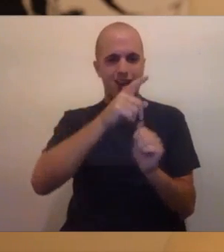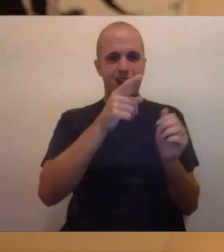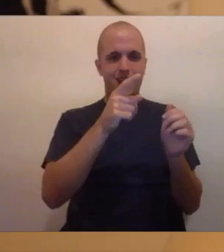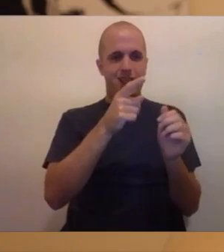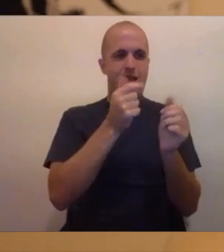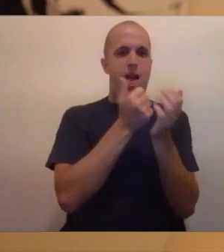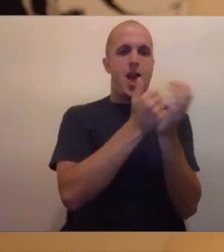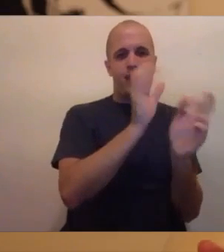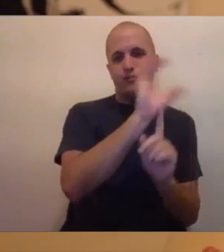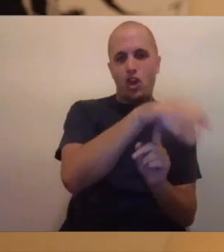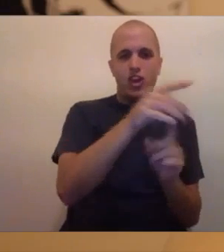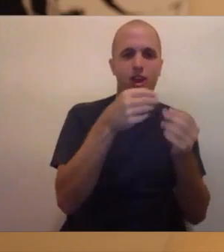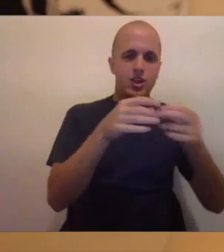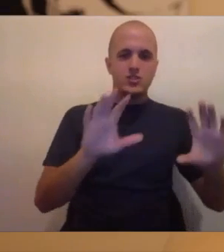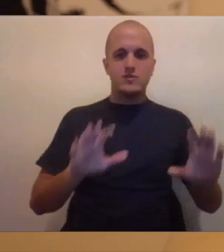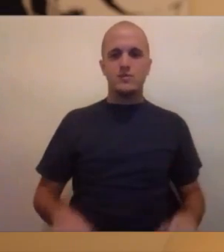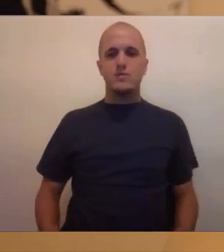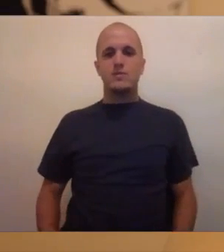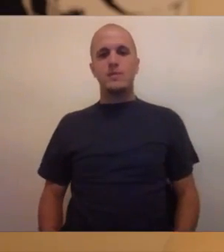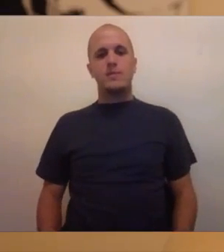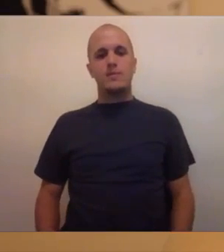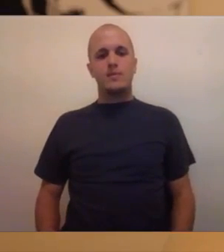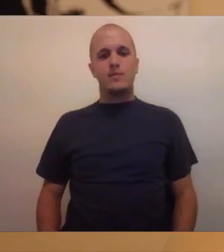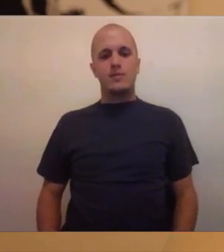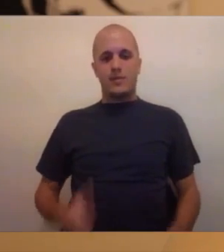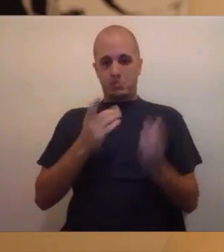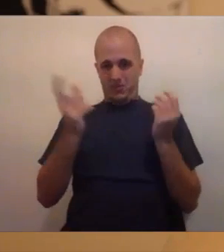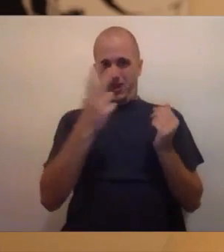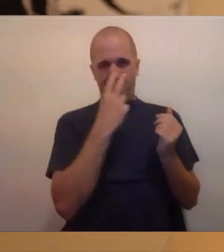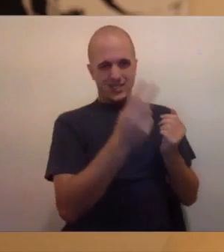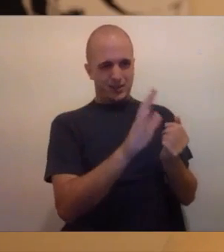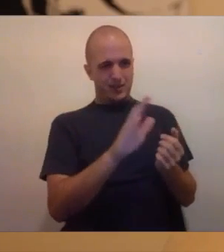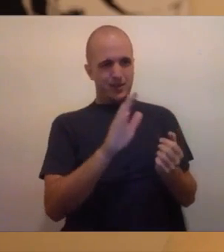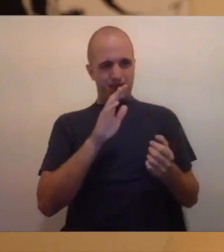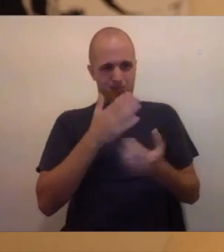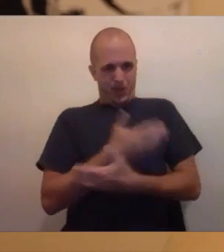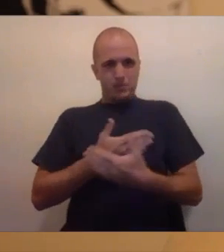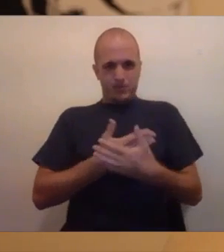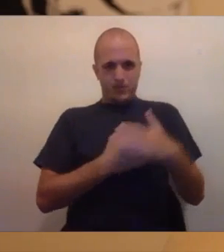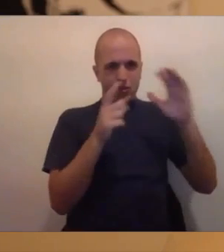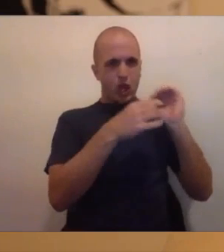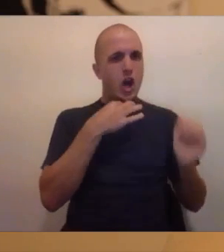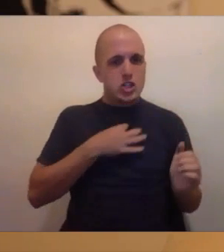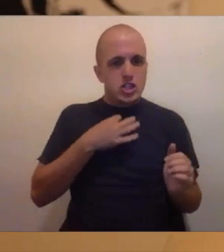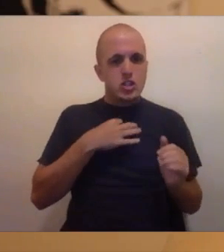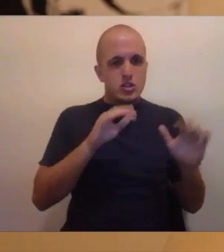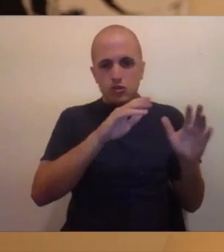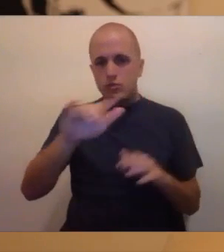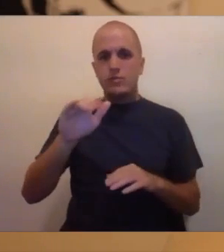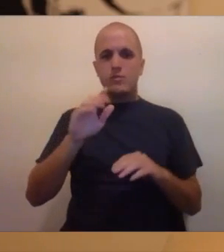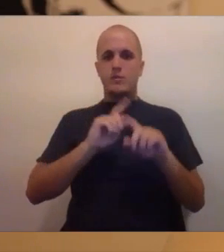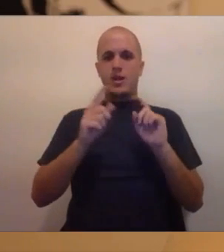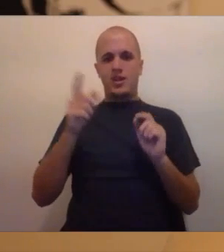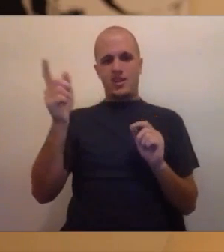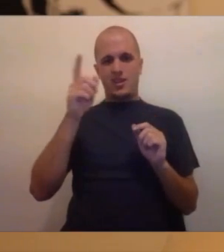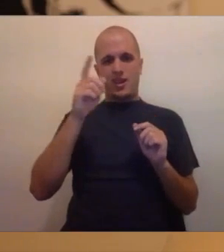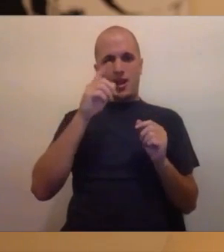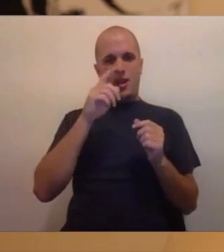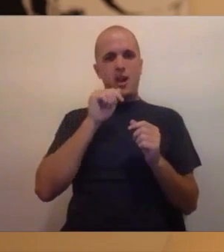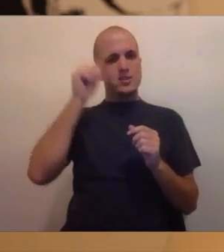own babies. They cannot help. Even if they know it, maybe, the babies are going through